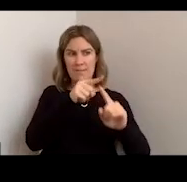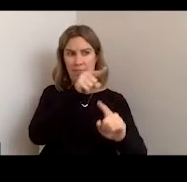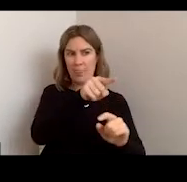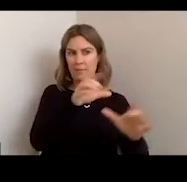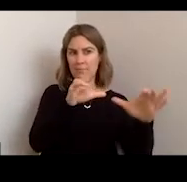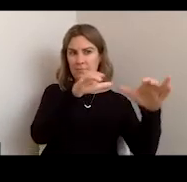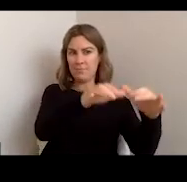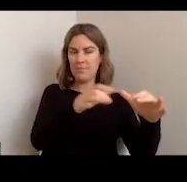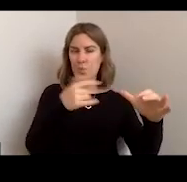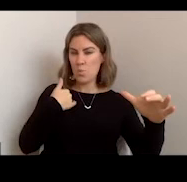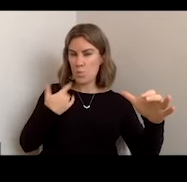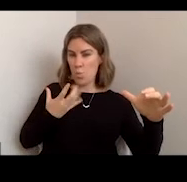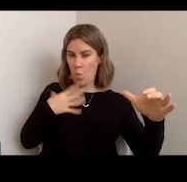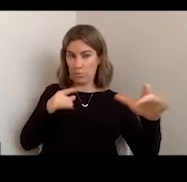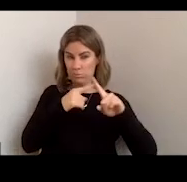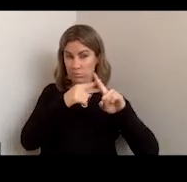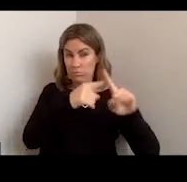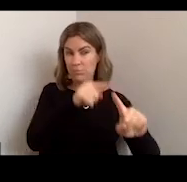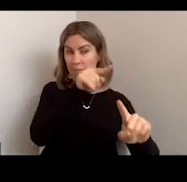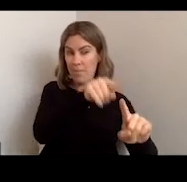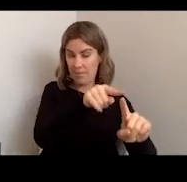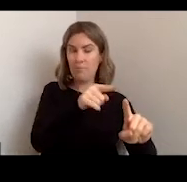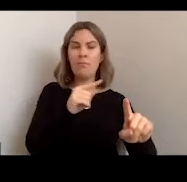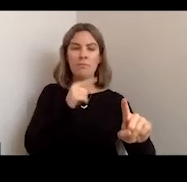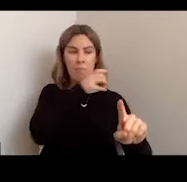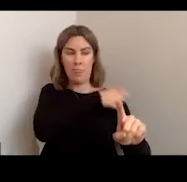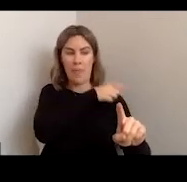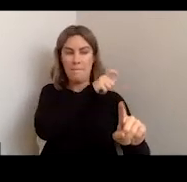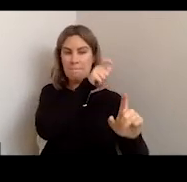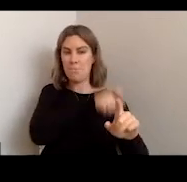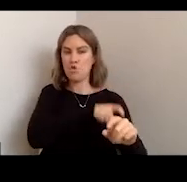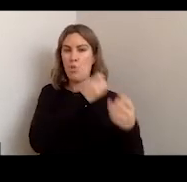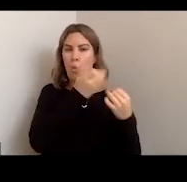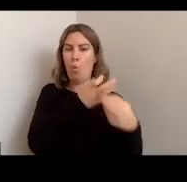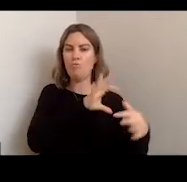So if I was trying to reach, I don't know,